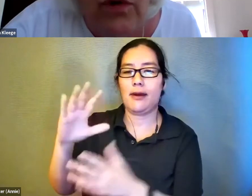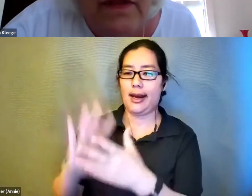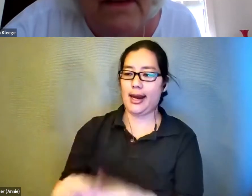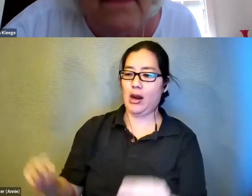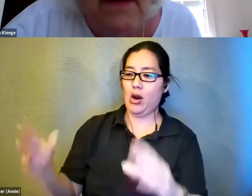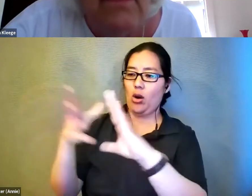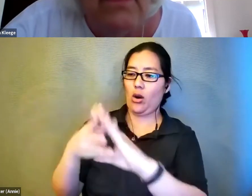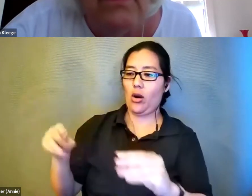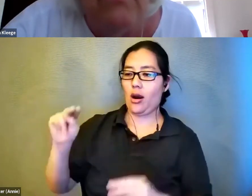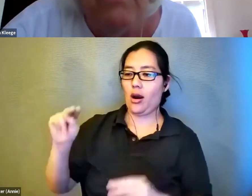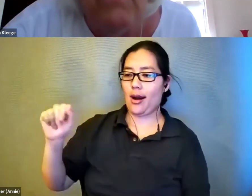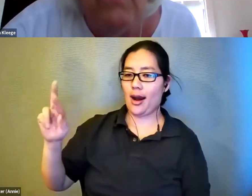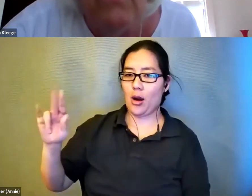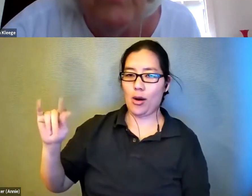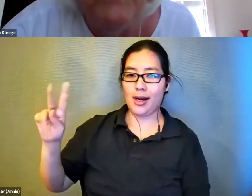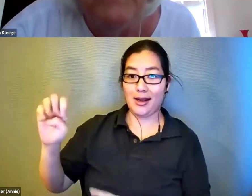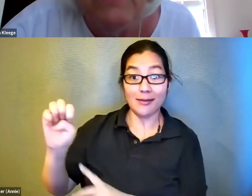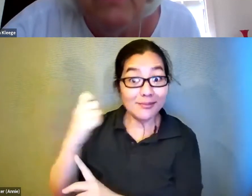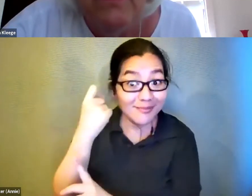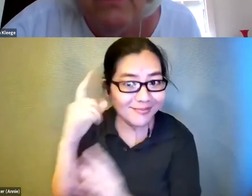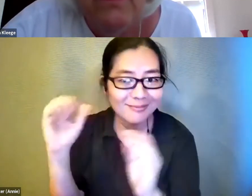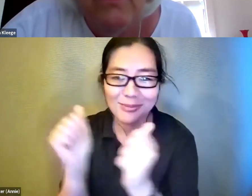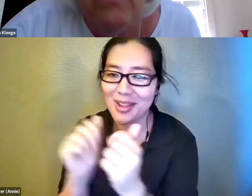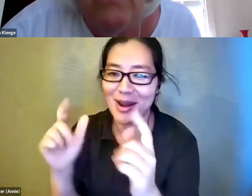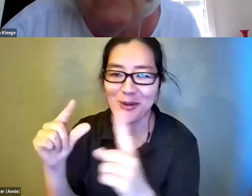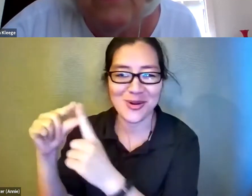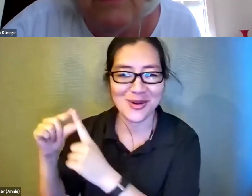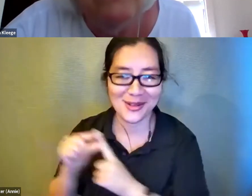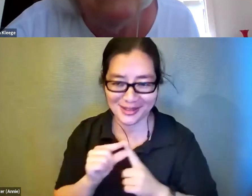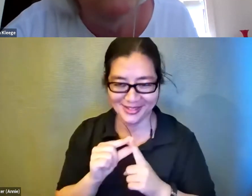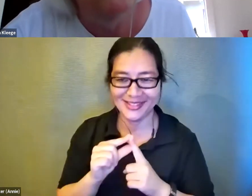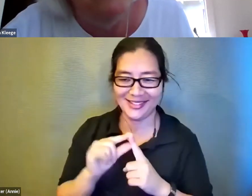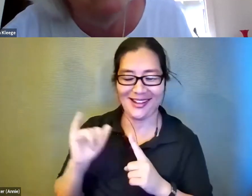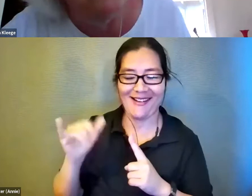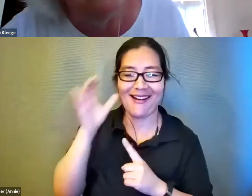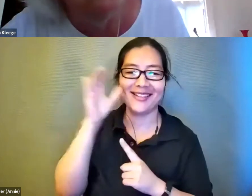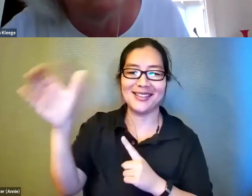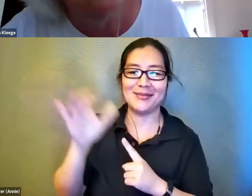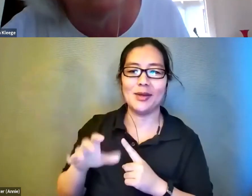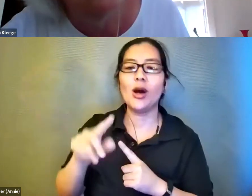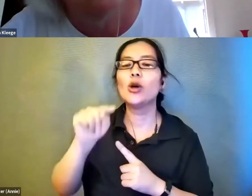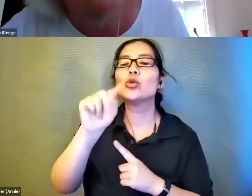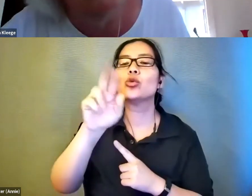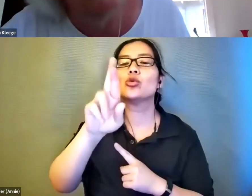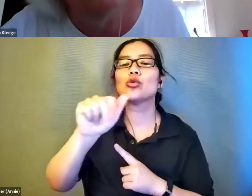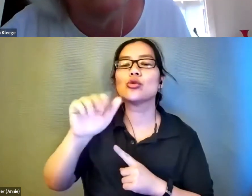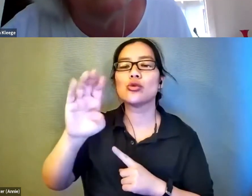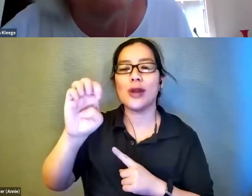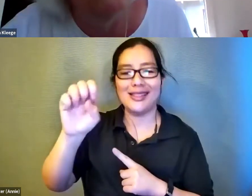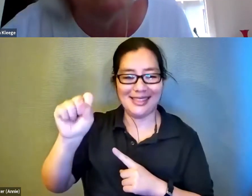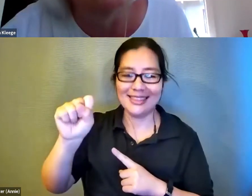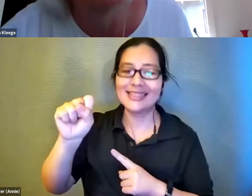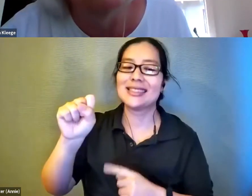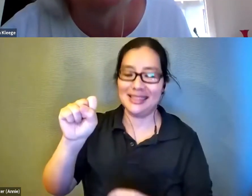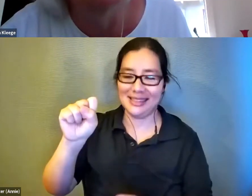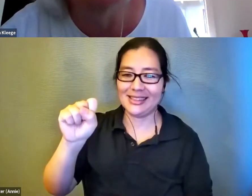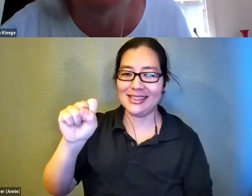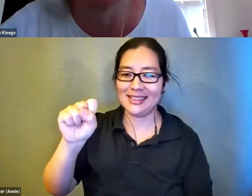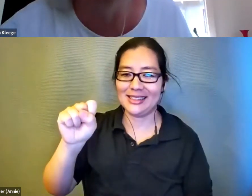wordless narrative. The idea of traces of reading traces and